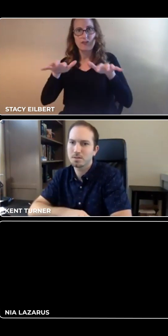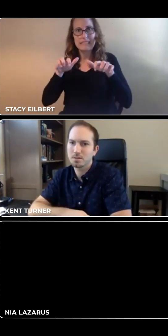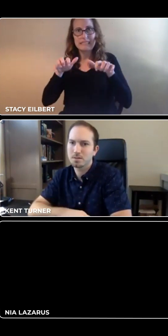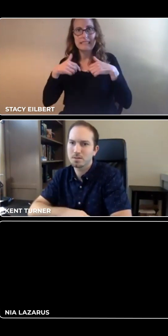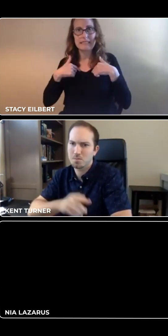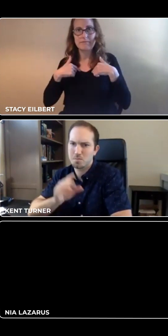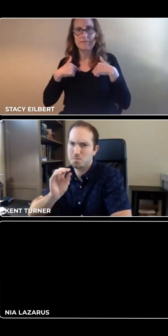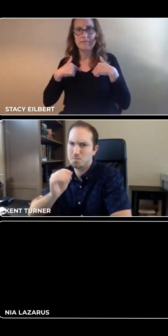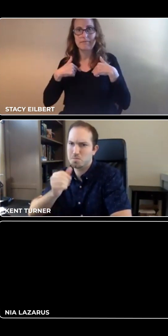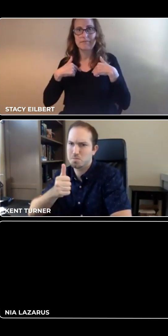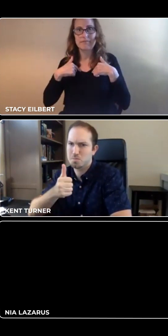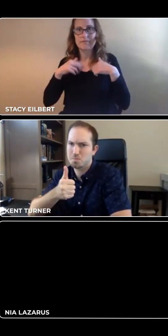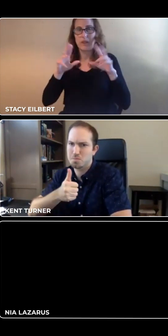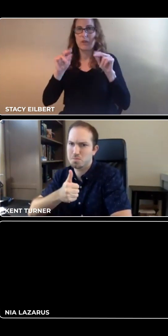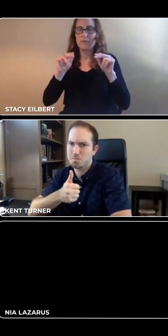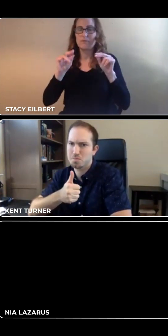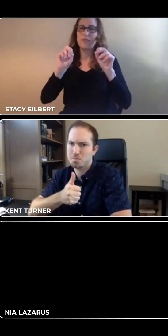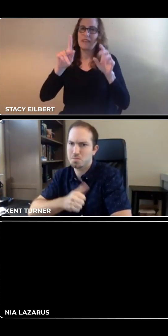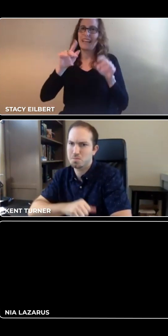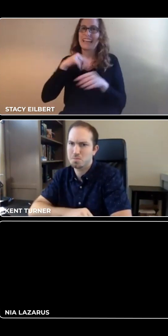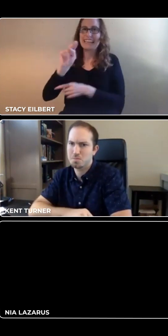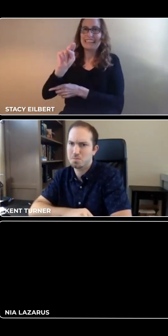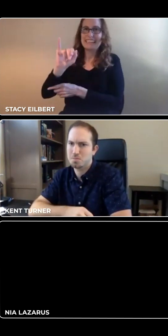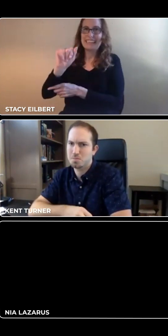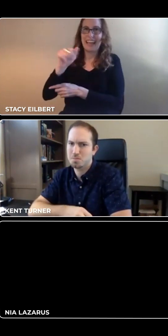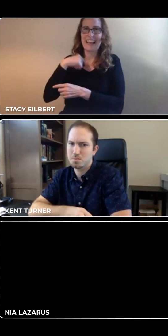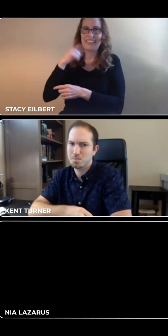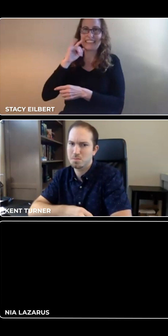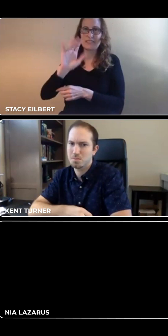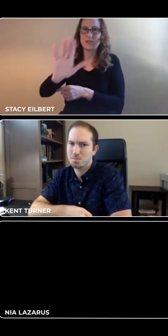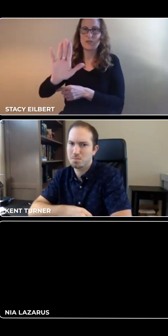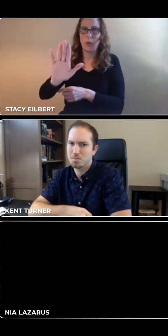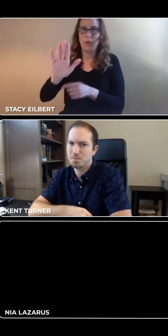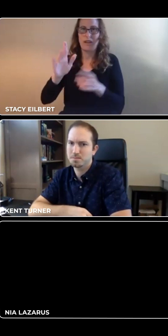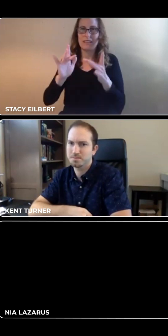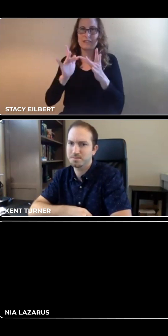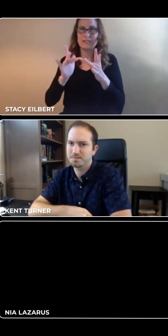Am I frozen? Let me just check. You're not frozen to me.